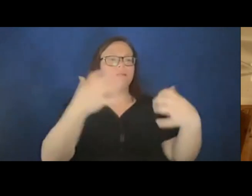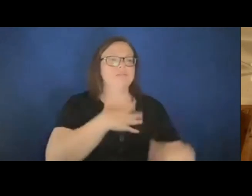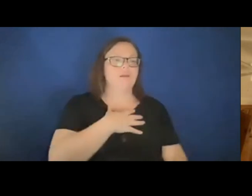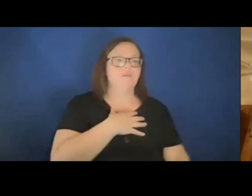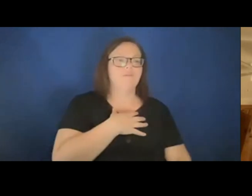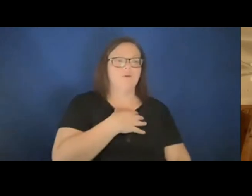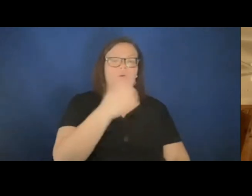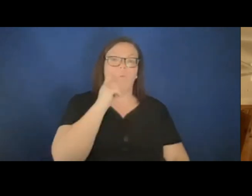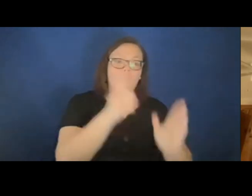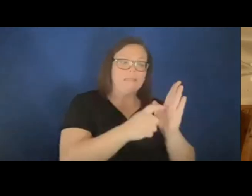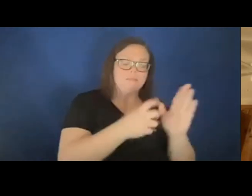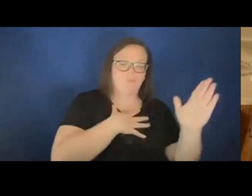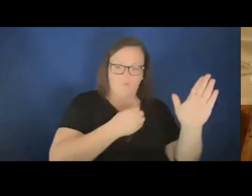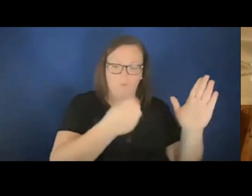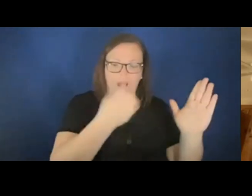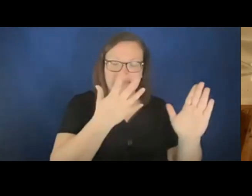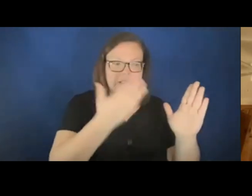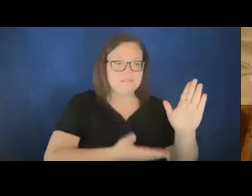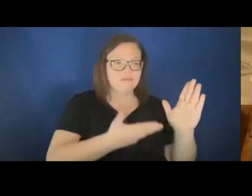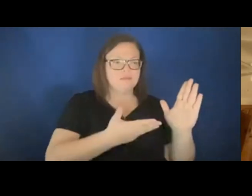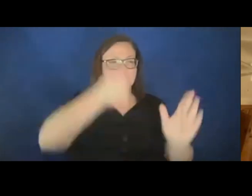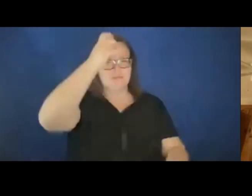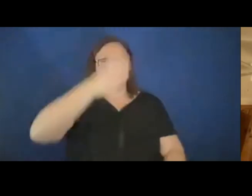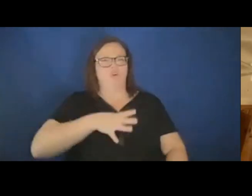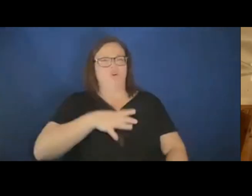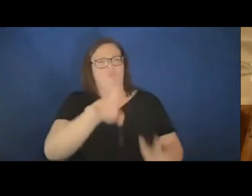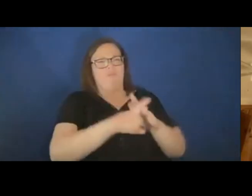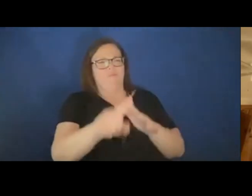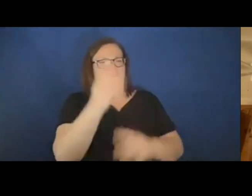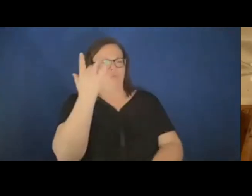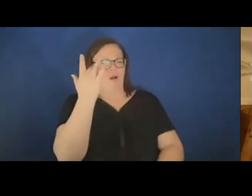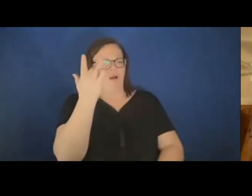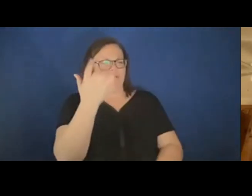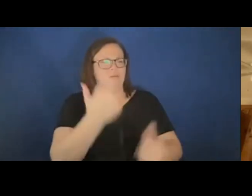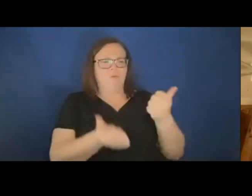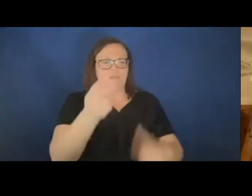Sir, why are you being evicted which system what history